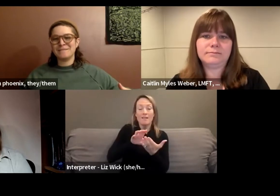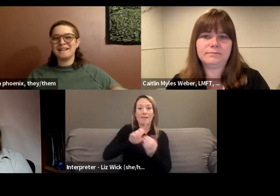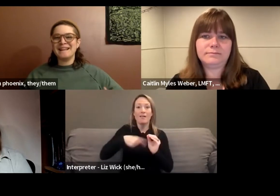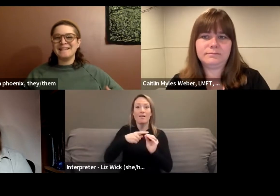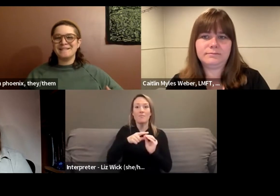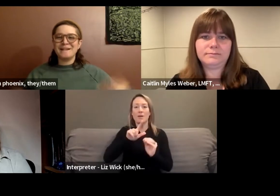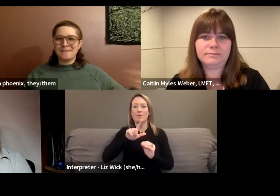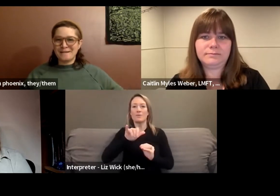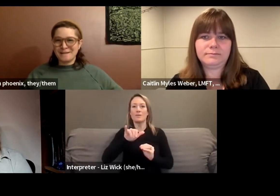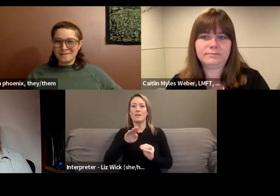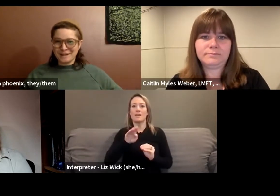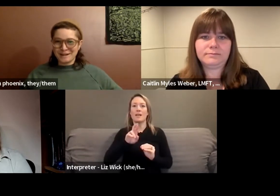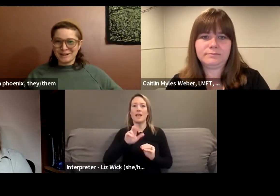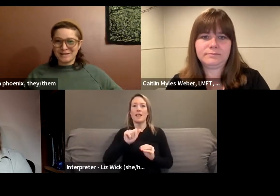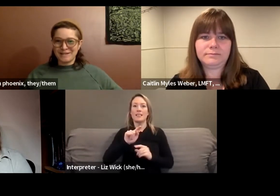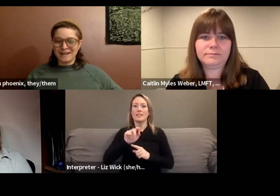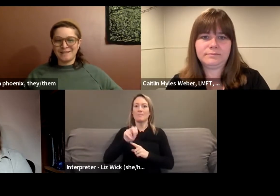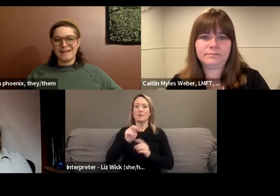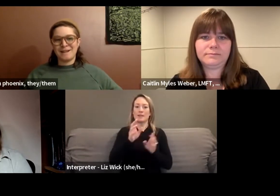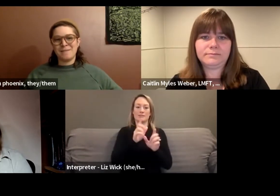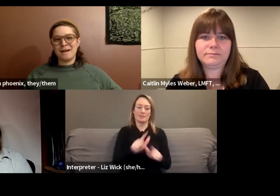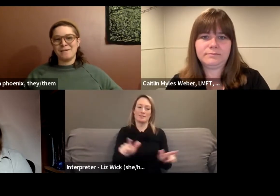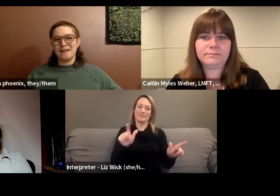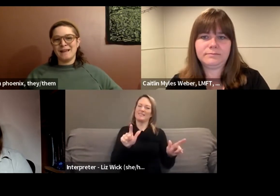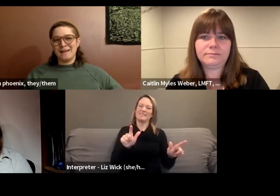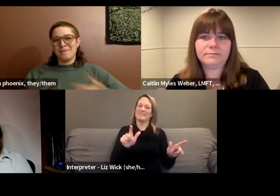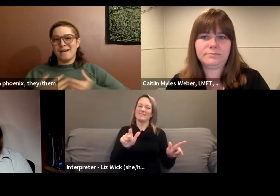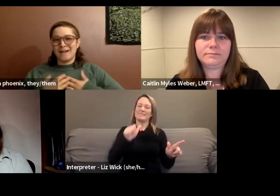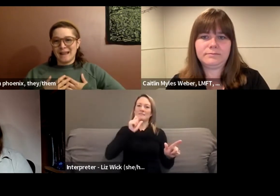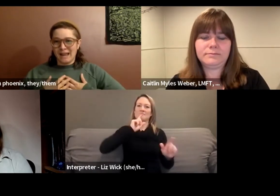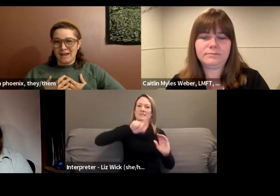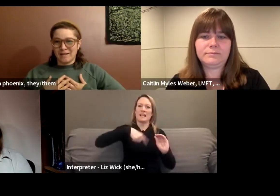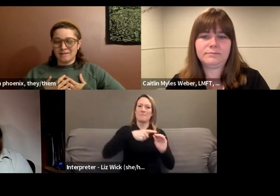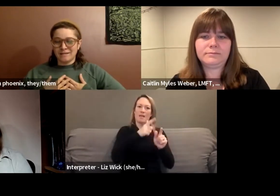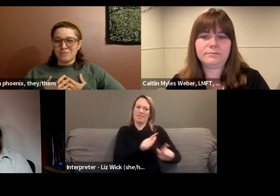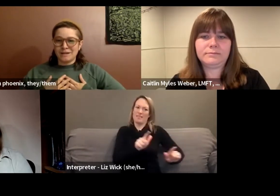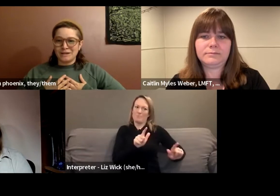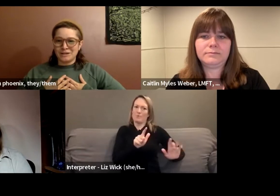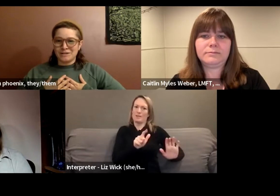but they're not about liberation, right? They're not about embodying liberation.